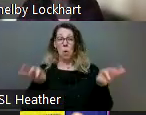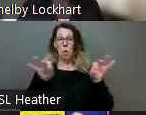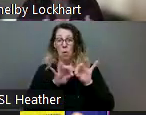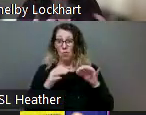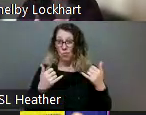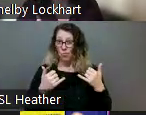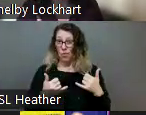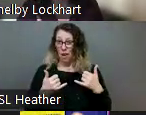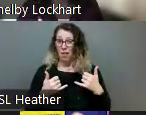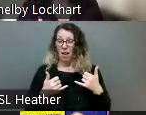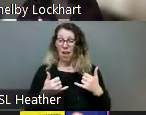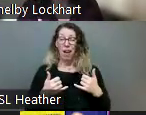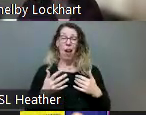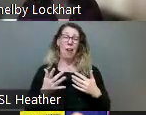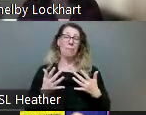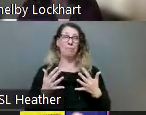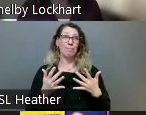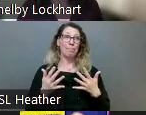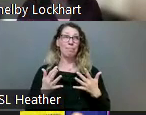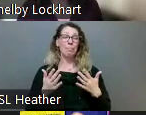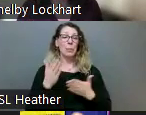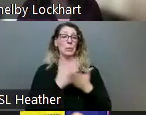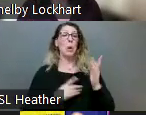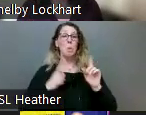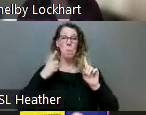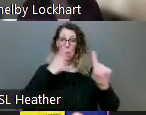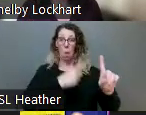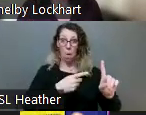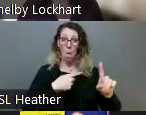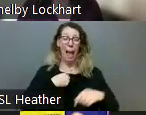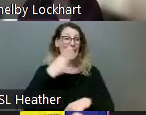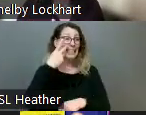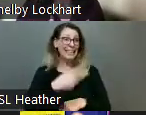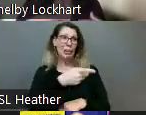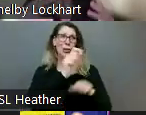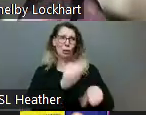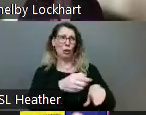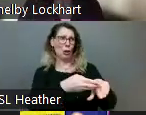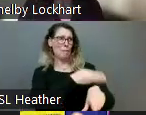And some of the the goals that I see where they could be better is that we need shorter